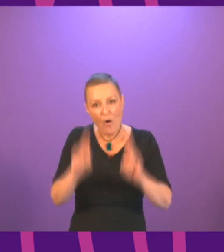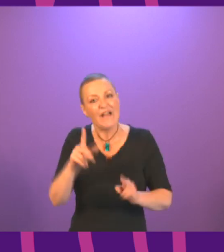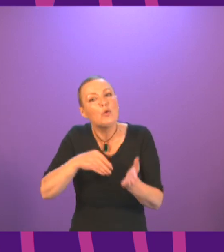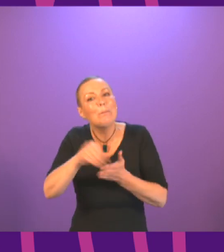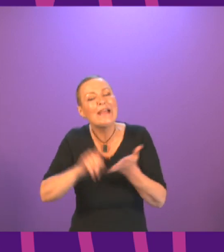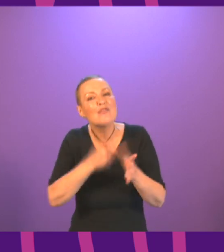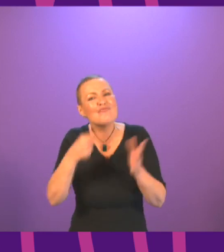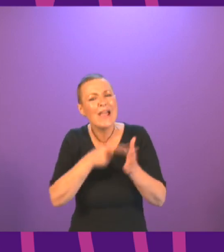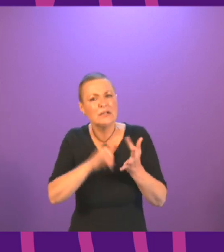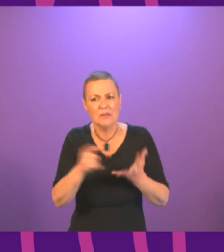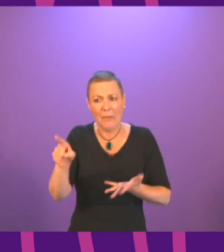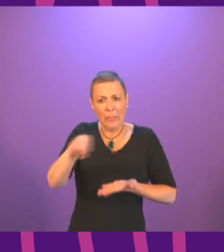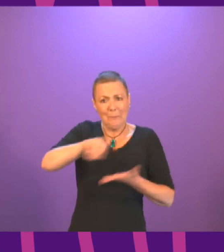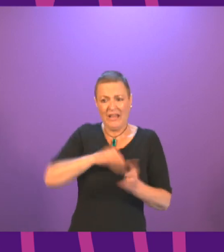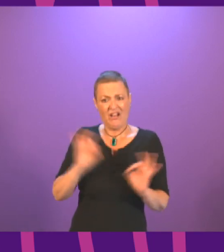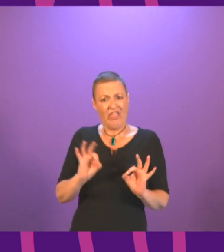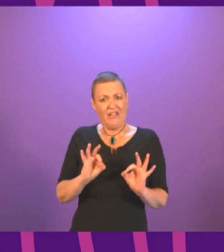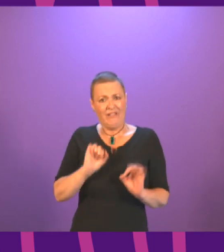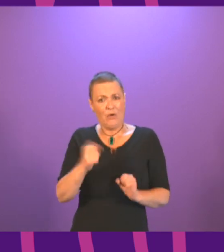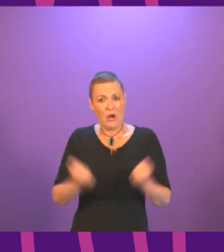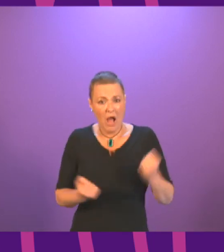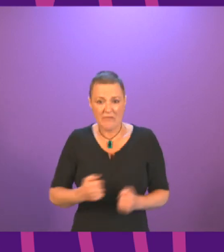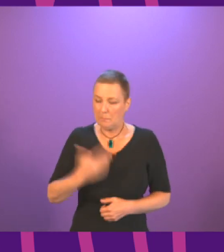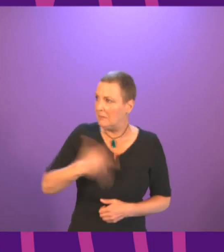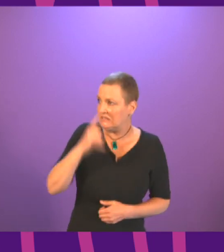viable businesses if they can get through the next few months. We have seen support